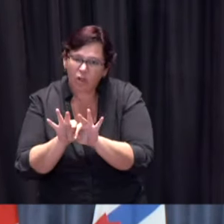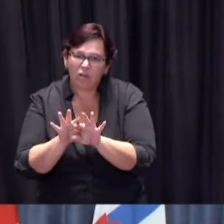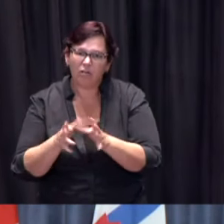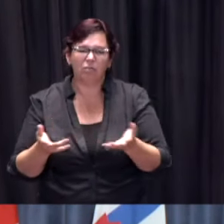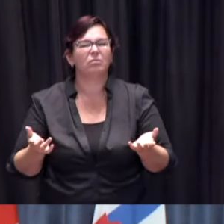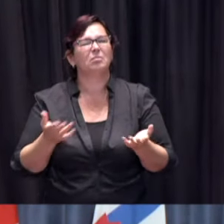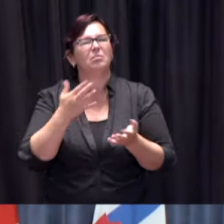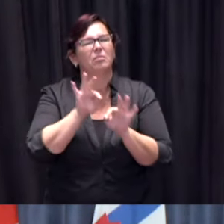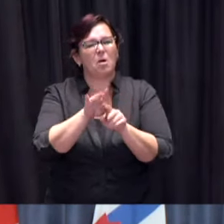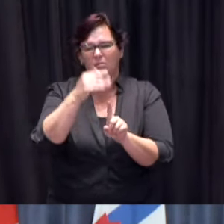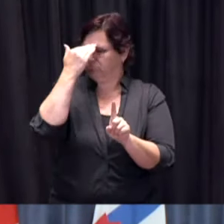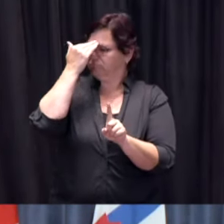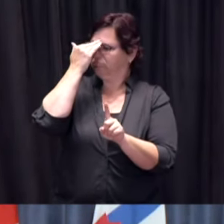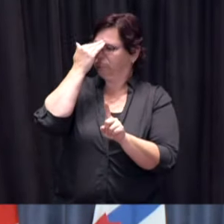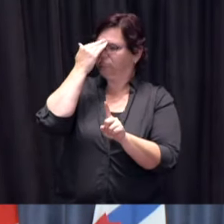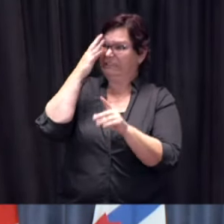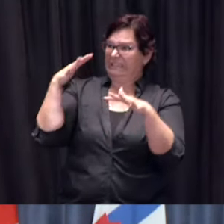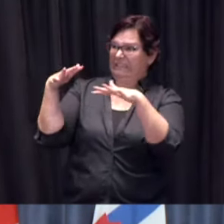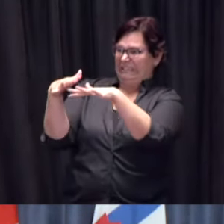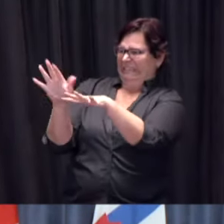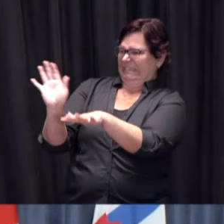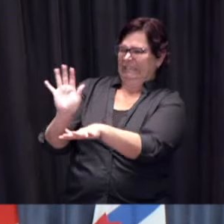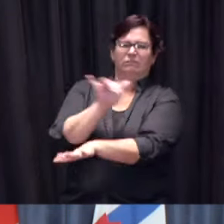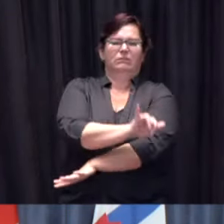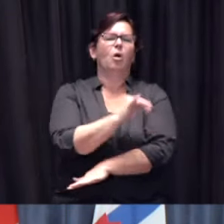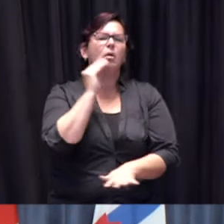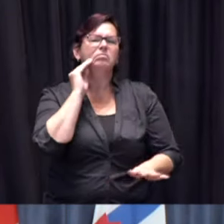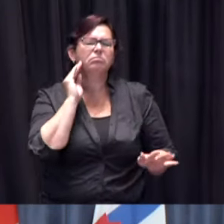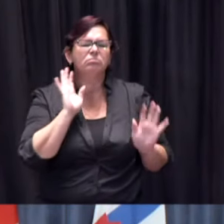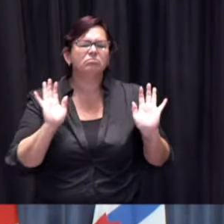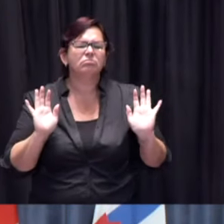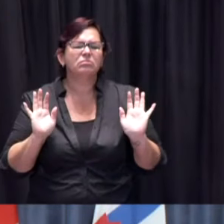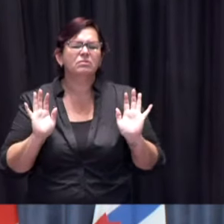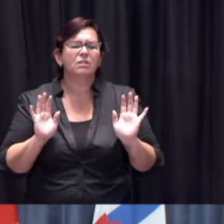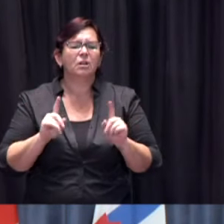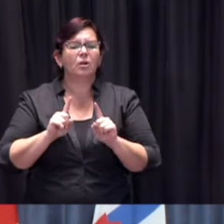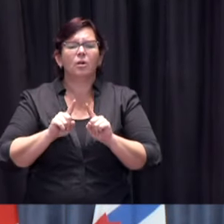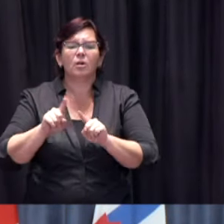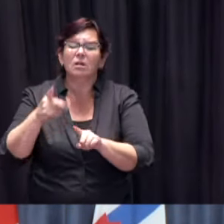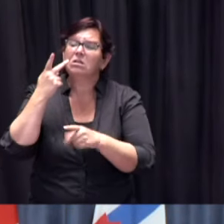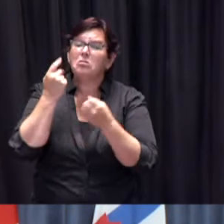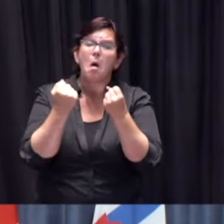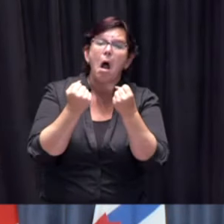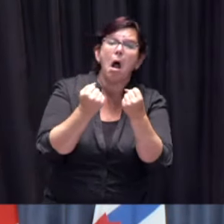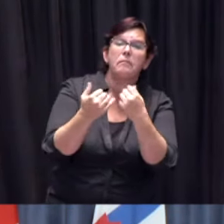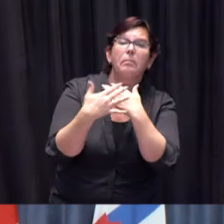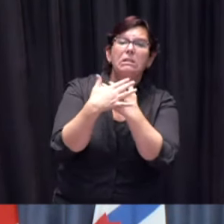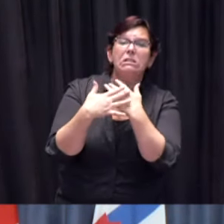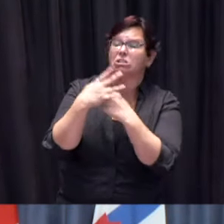difficult to either eyeball as you drive up to a beach with the exception of the one that's on the island or just know how many tickets have been